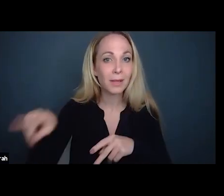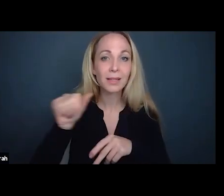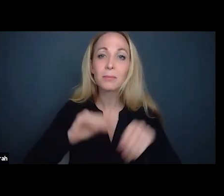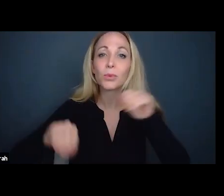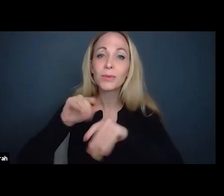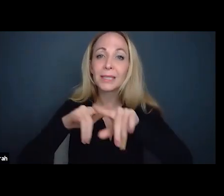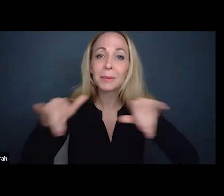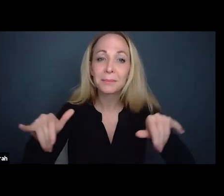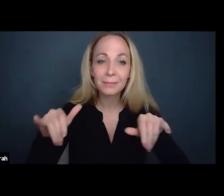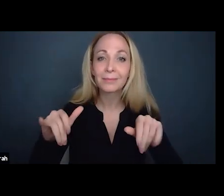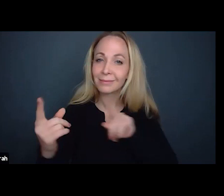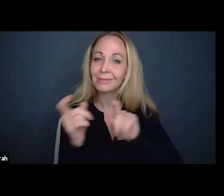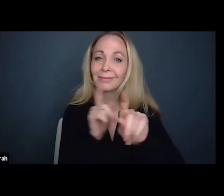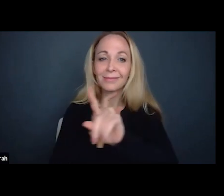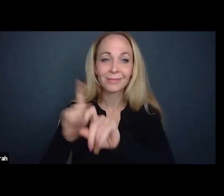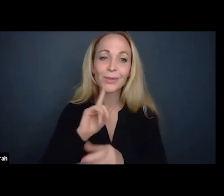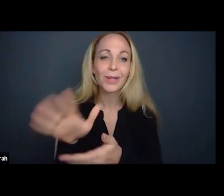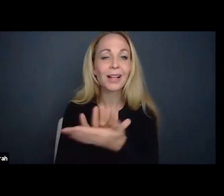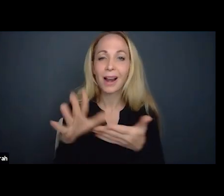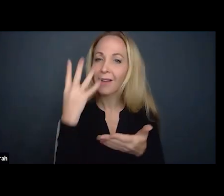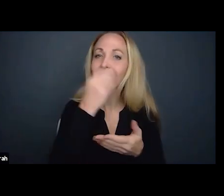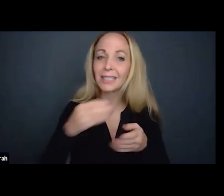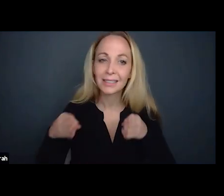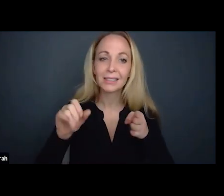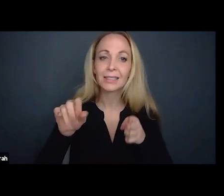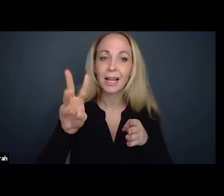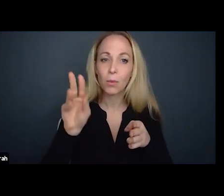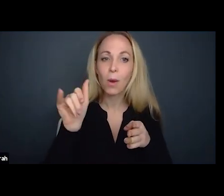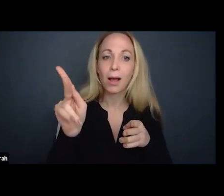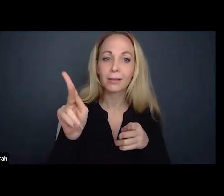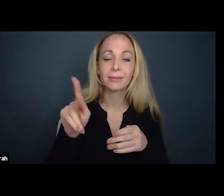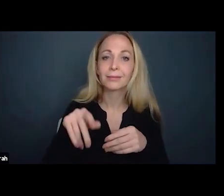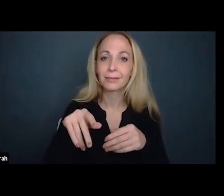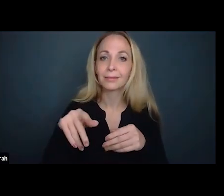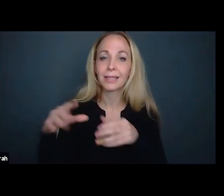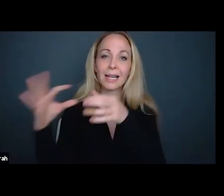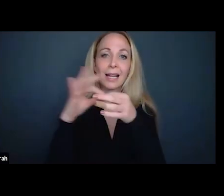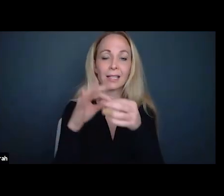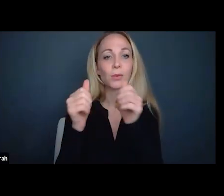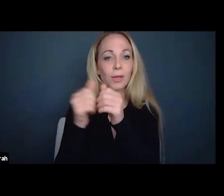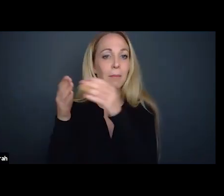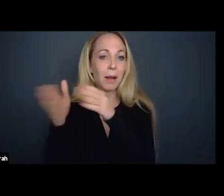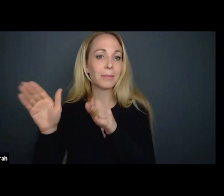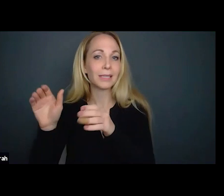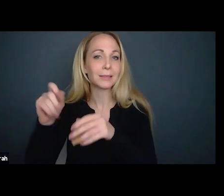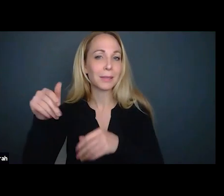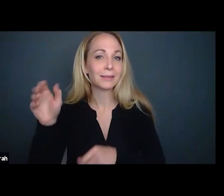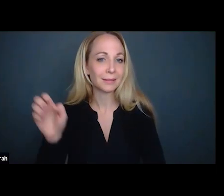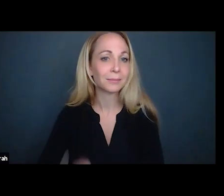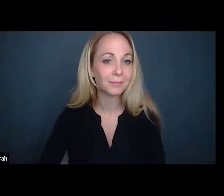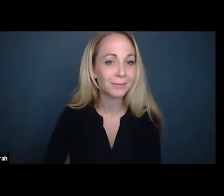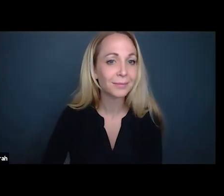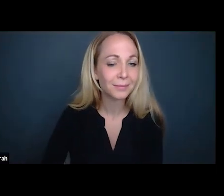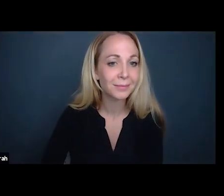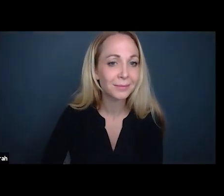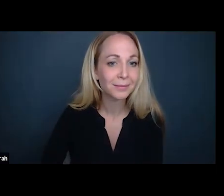It’s a really lovely meandering sidewalk connected to a public streetscape.